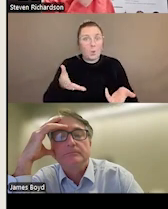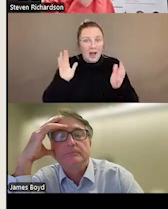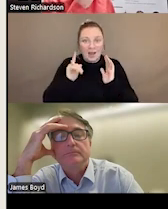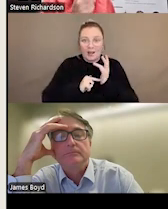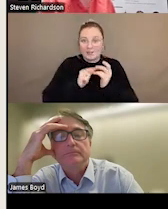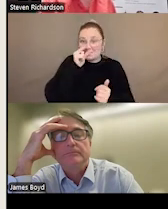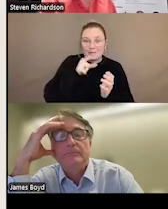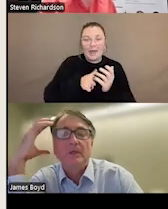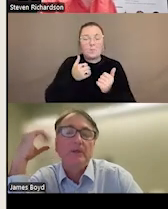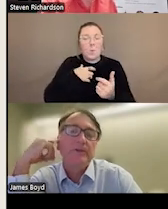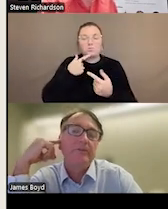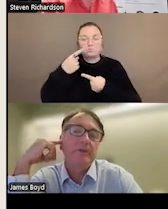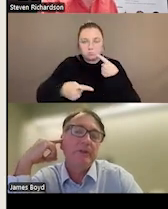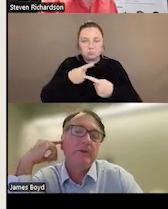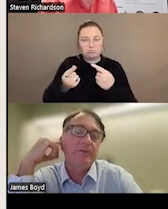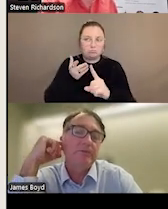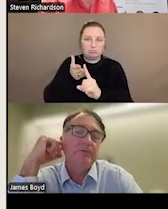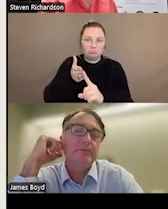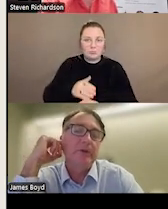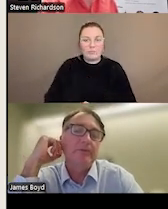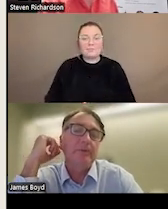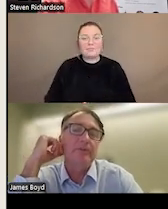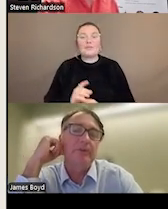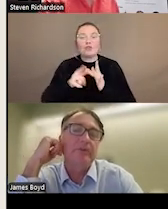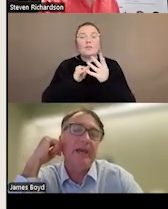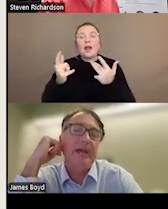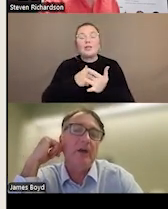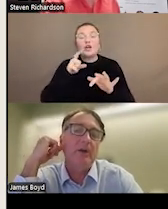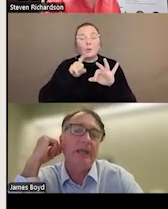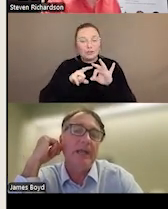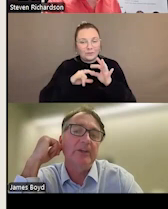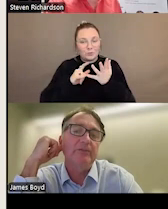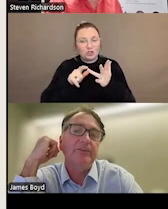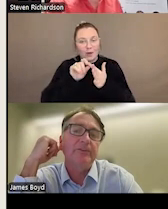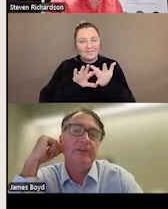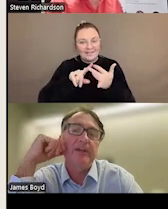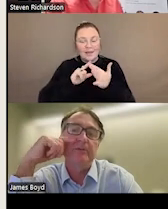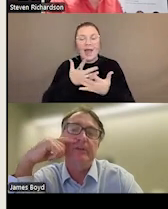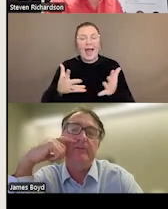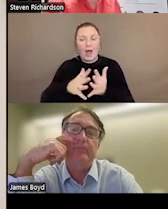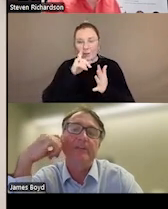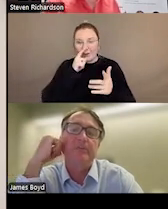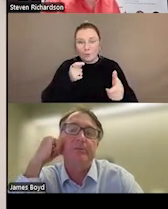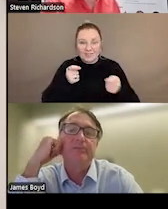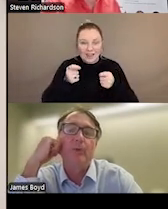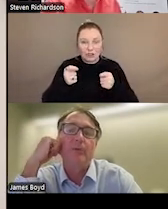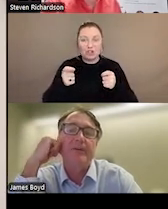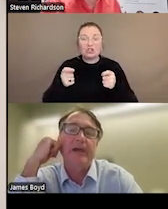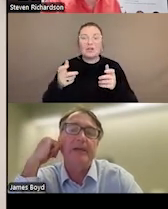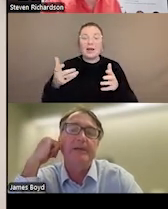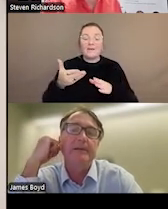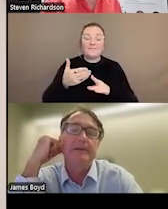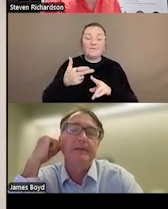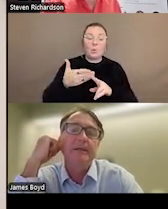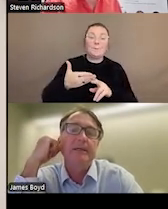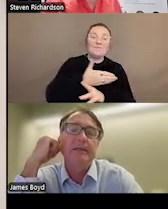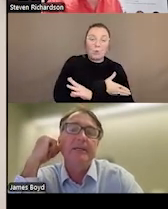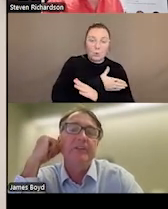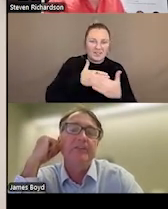There is also a question of how we can facilitate pledges before the day? Is this